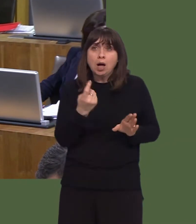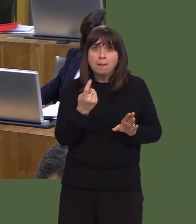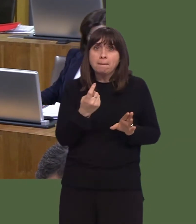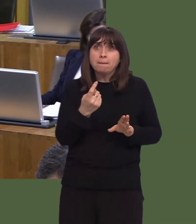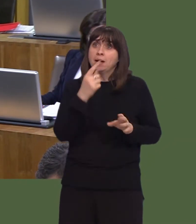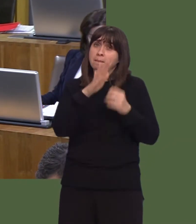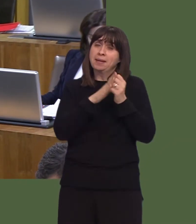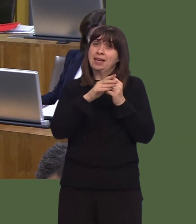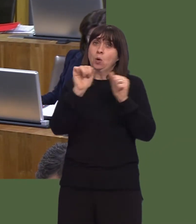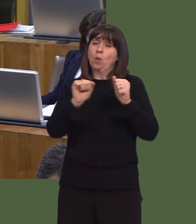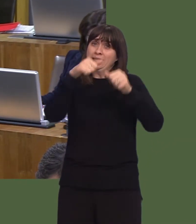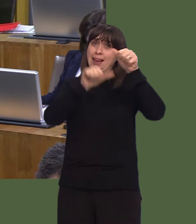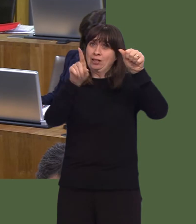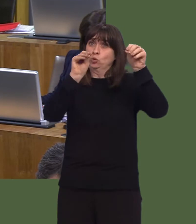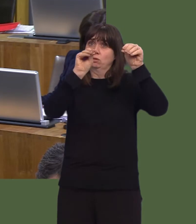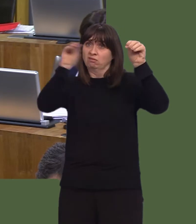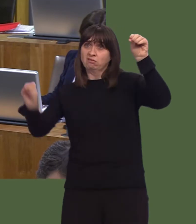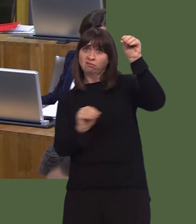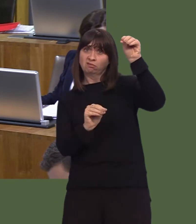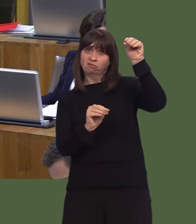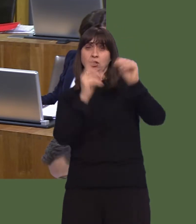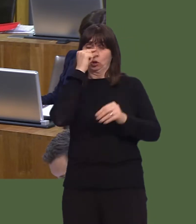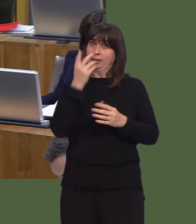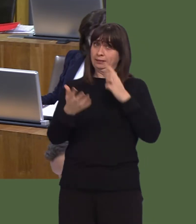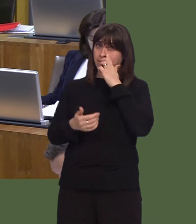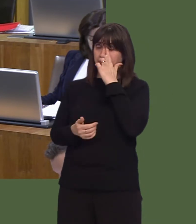further down the waiting list. That is the stick.